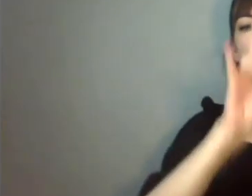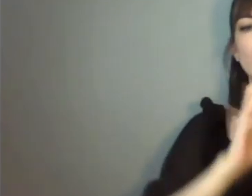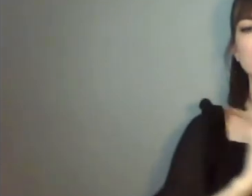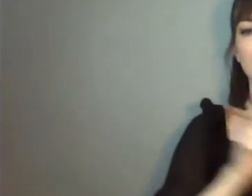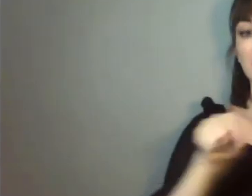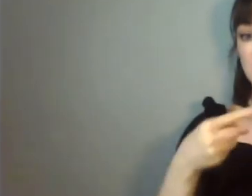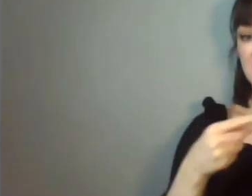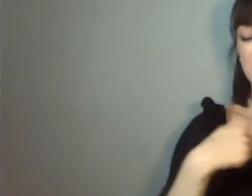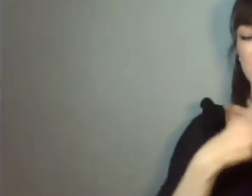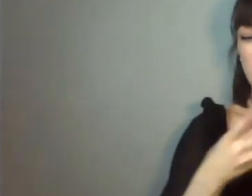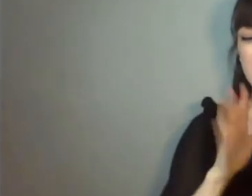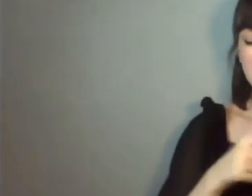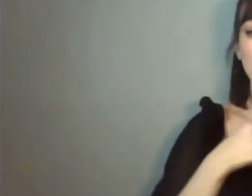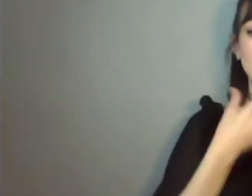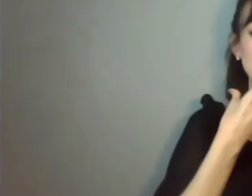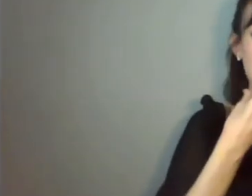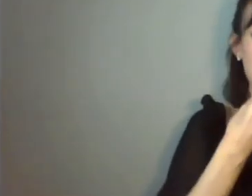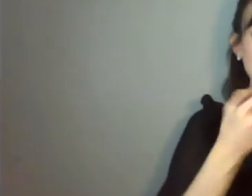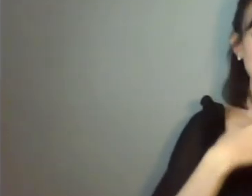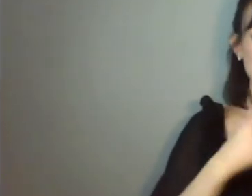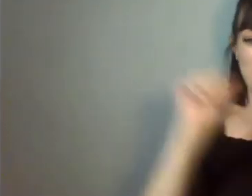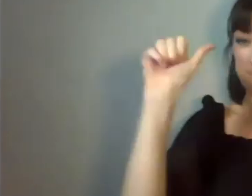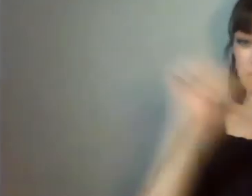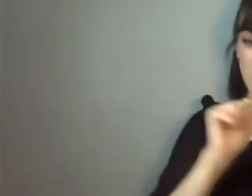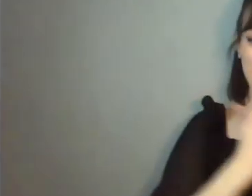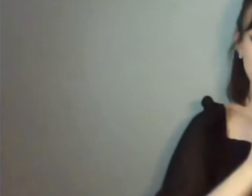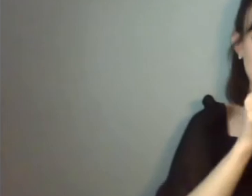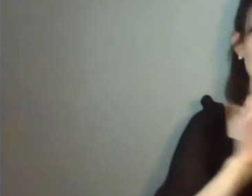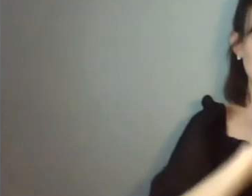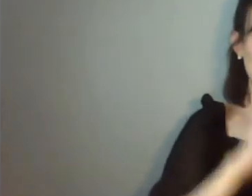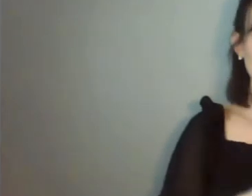so I would ask you to be a little bit briefer in answering this question because obviously talking